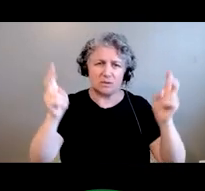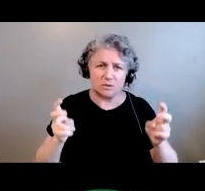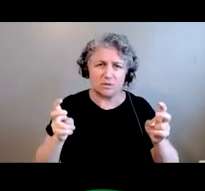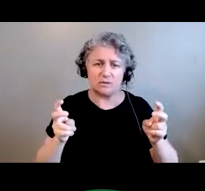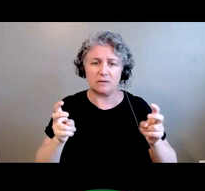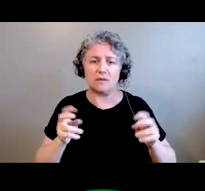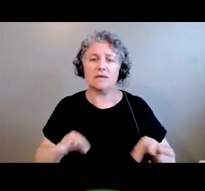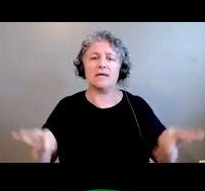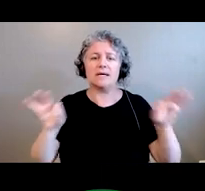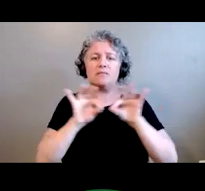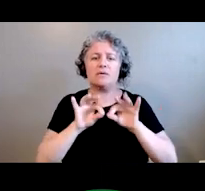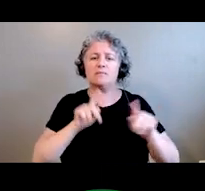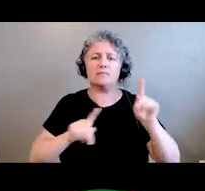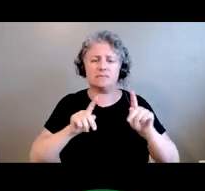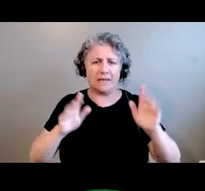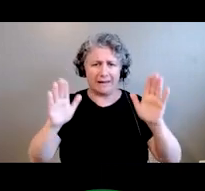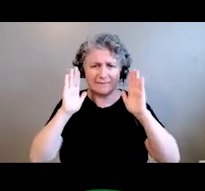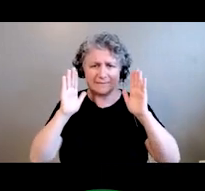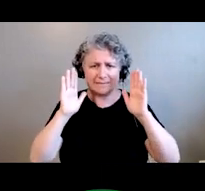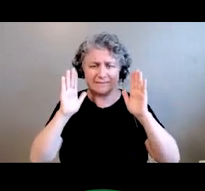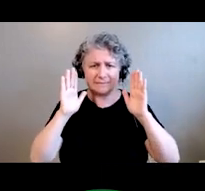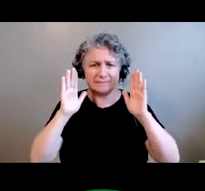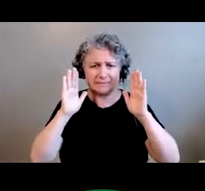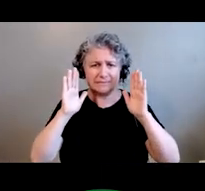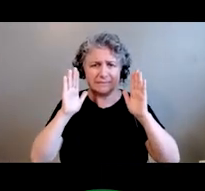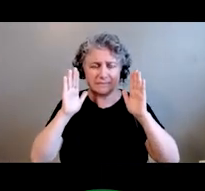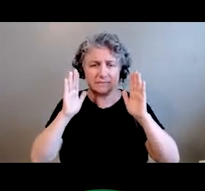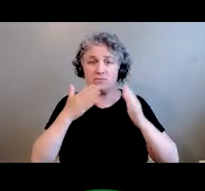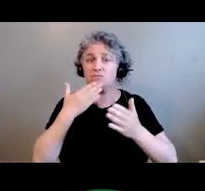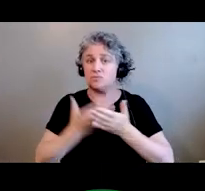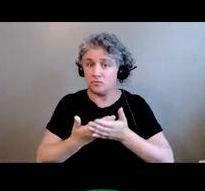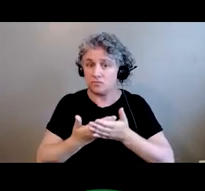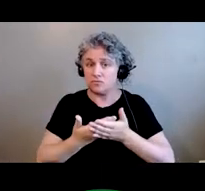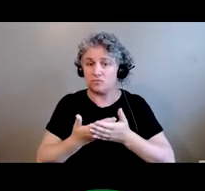Which is important for people with wheelchair accessibility or more importantly, how do